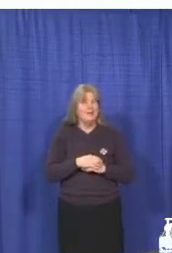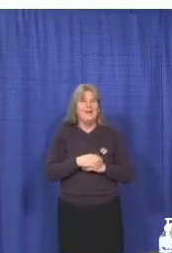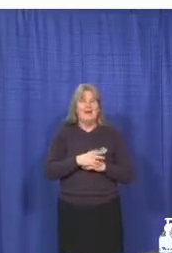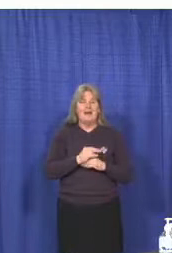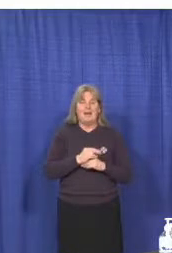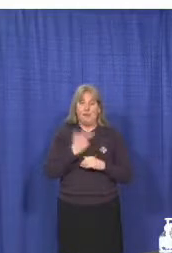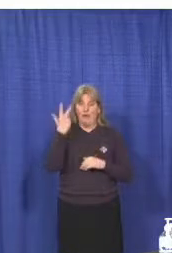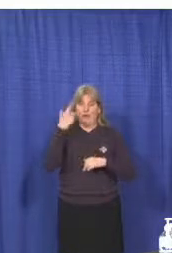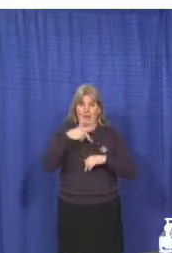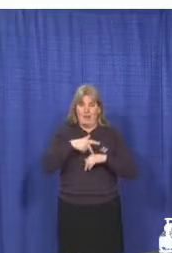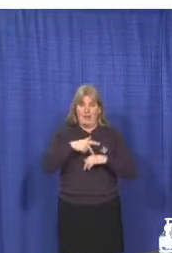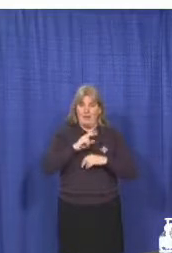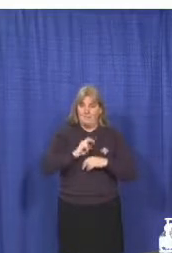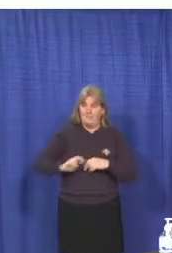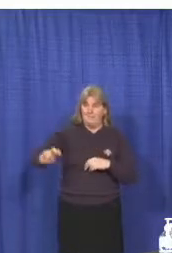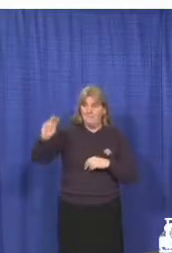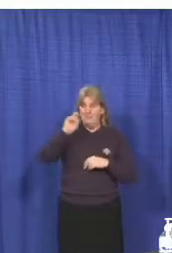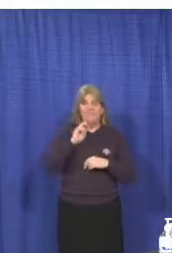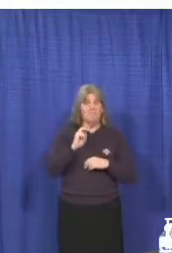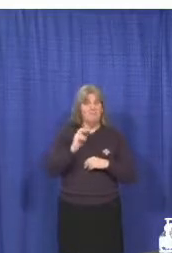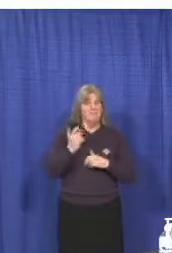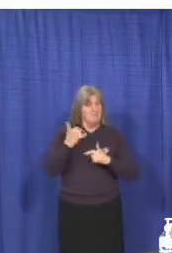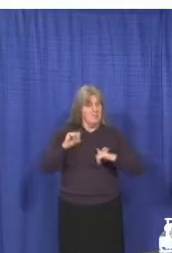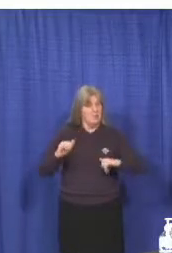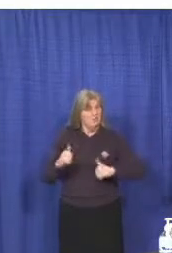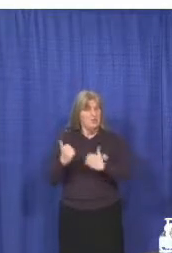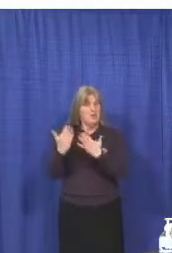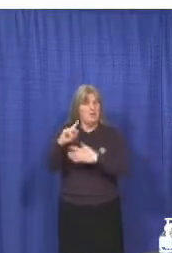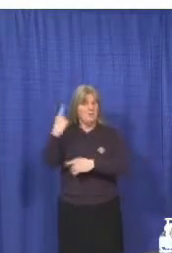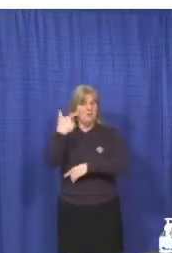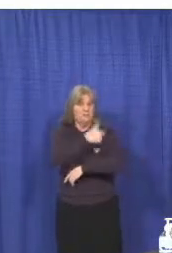without third visit our providing more first doses to